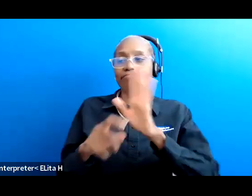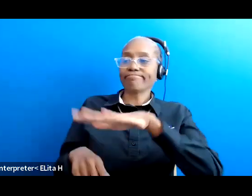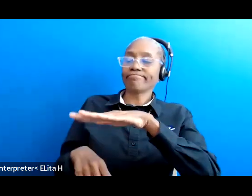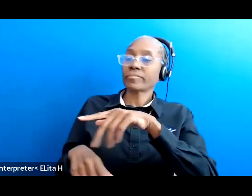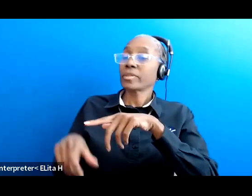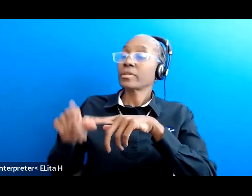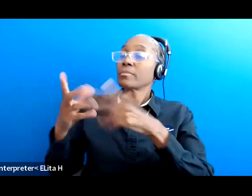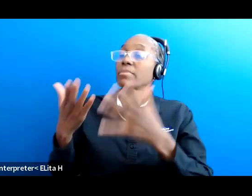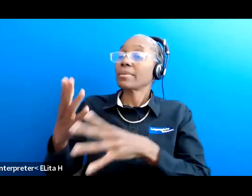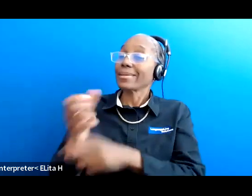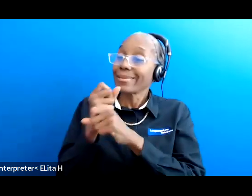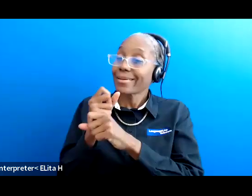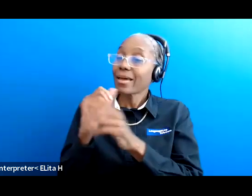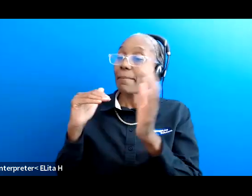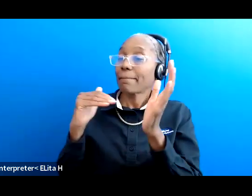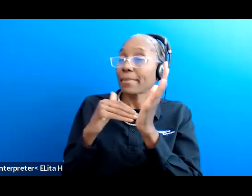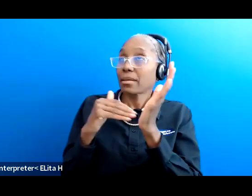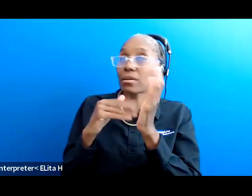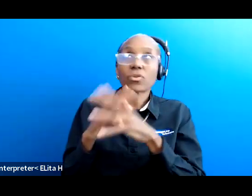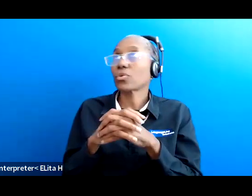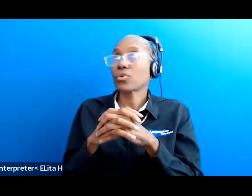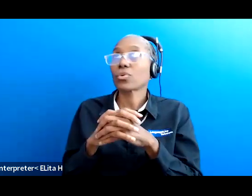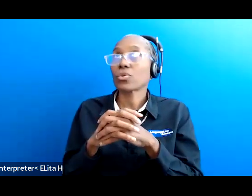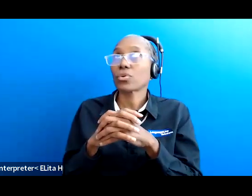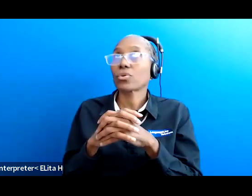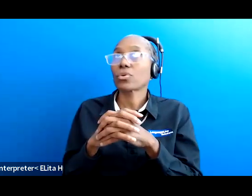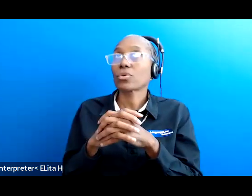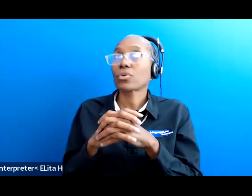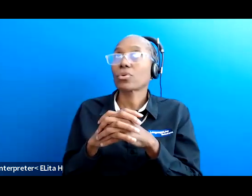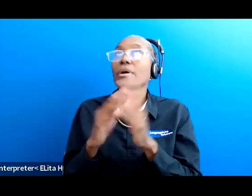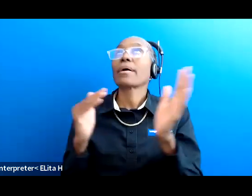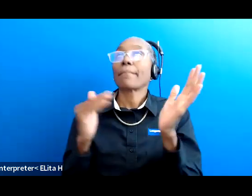You might want to get a medical alert bracelet or necklace that says that